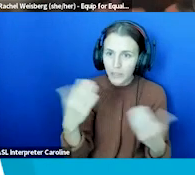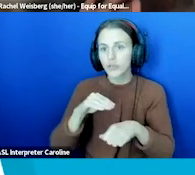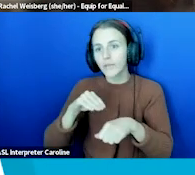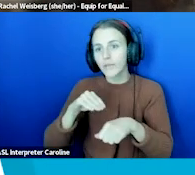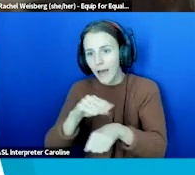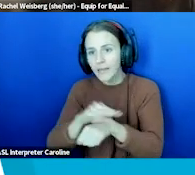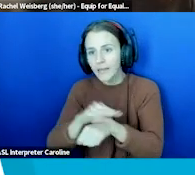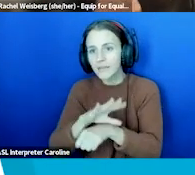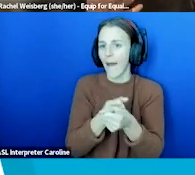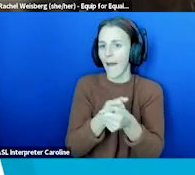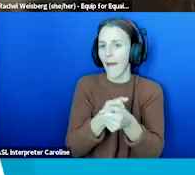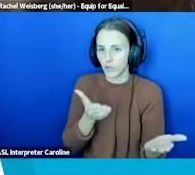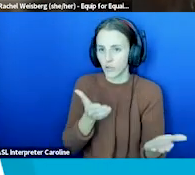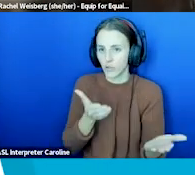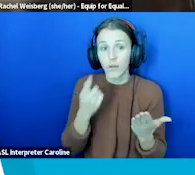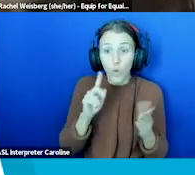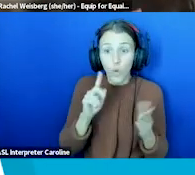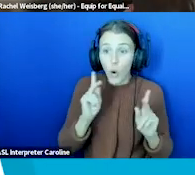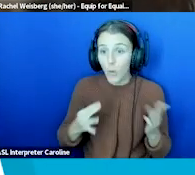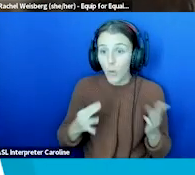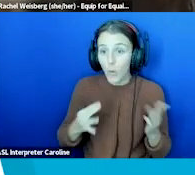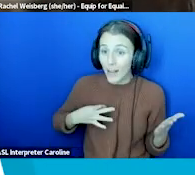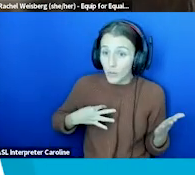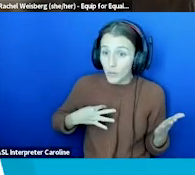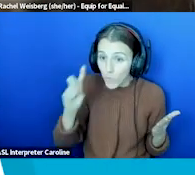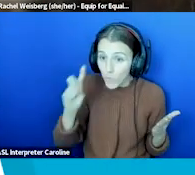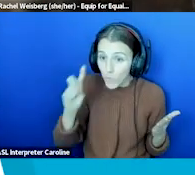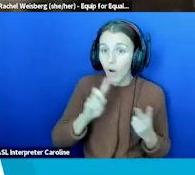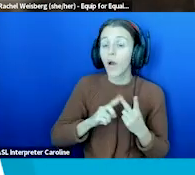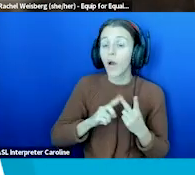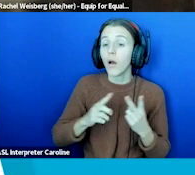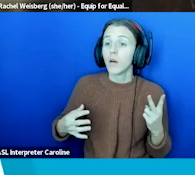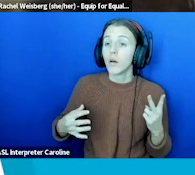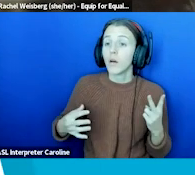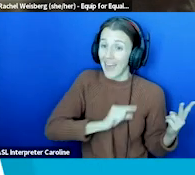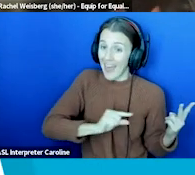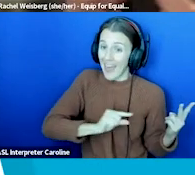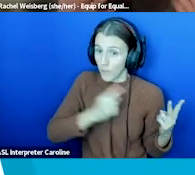SR, WE ARE CALLING